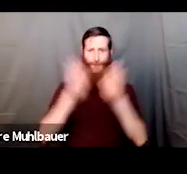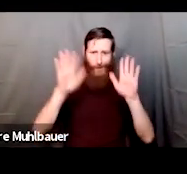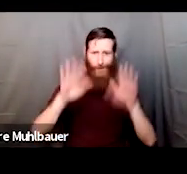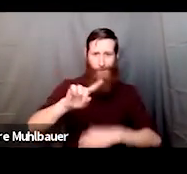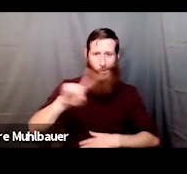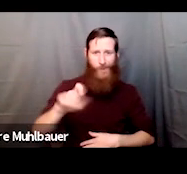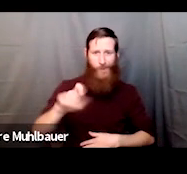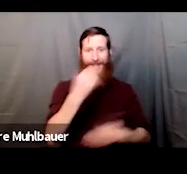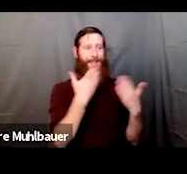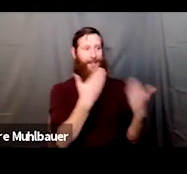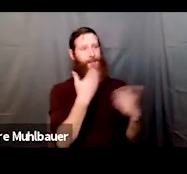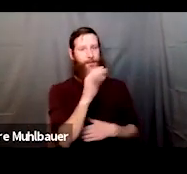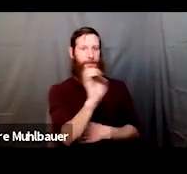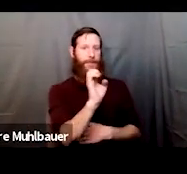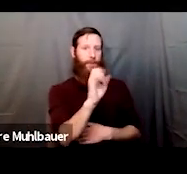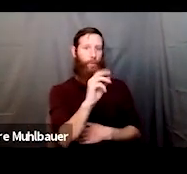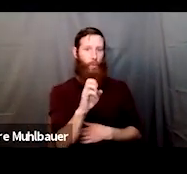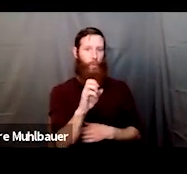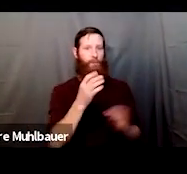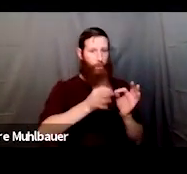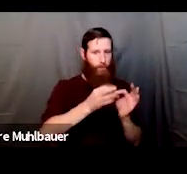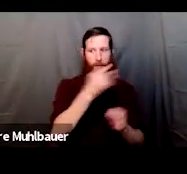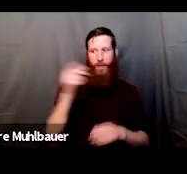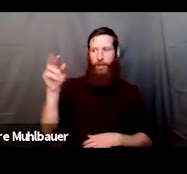Robin: Thank you for everyone who came tonight, for Eudore interpreting and Renee for hosting.